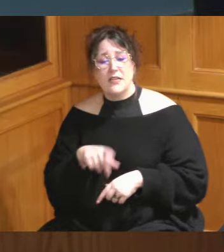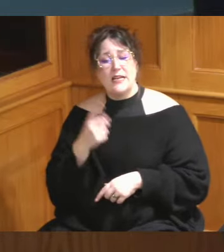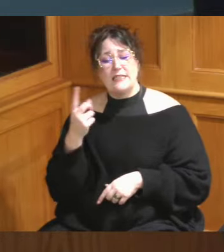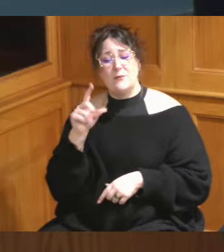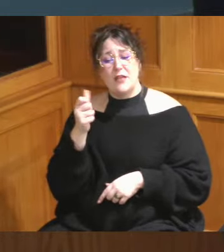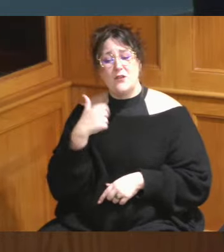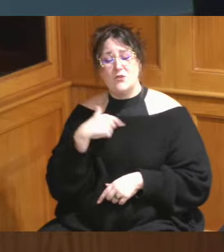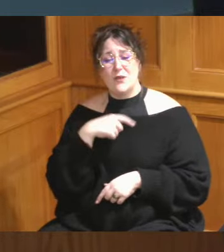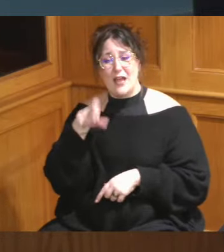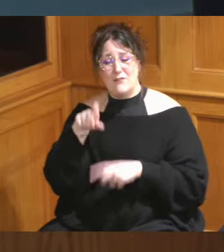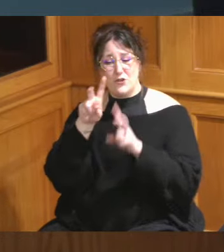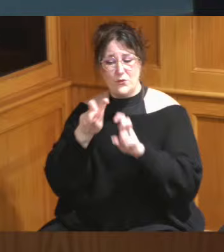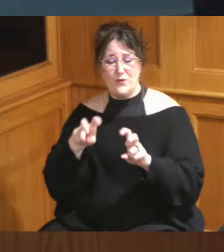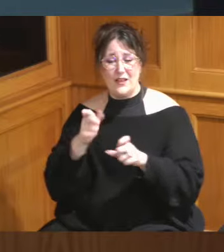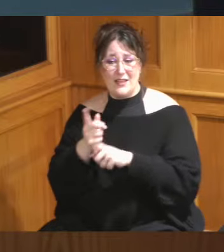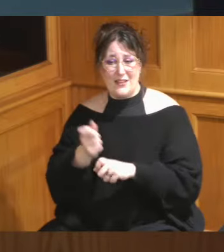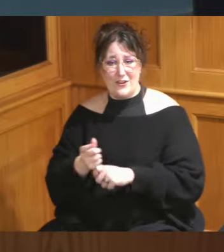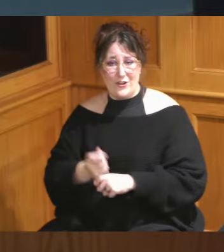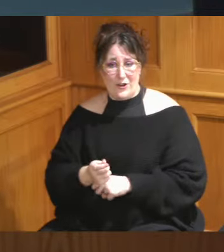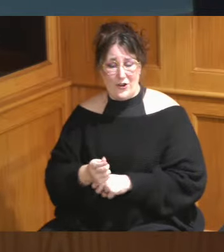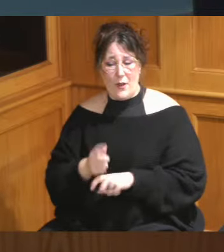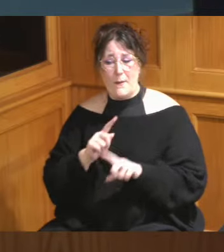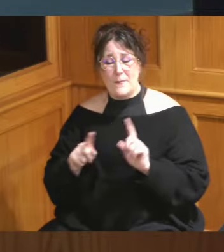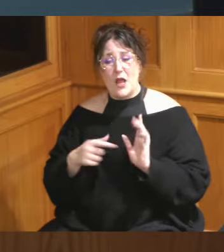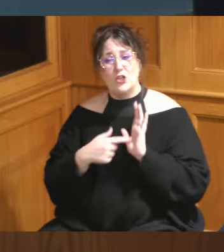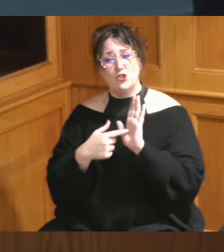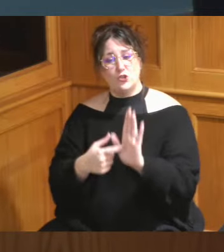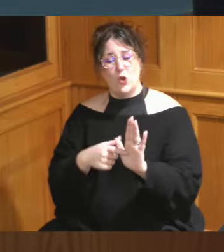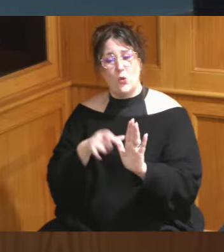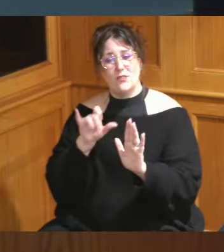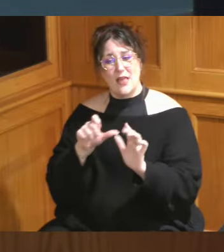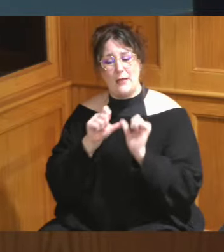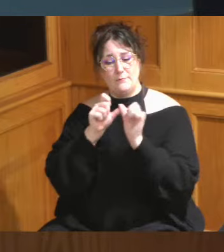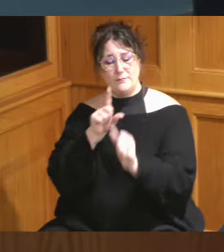be evaluating year after year. But I do think it shows the ongoing commitment of this Commission